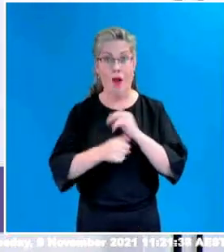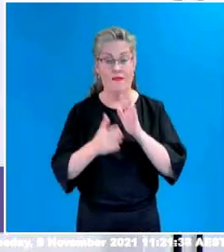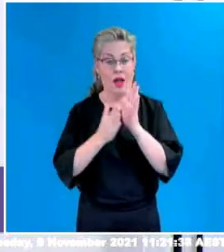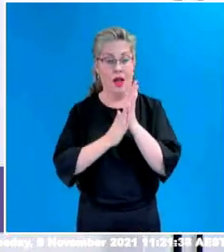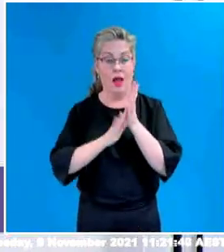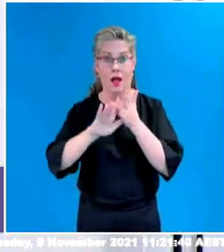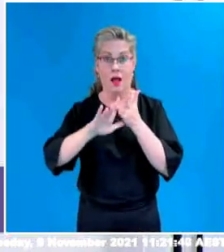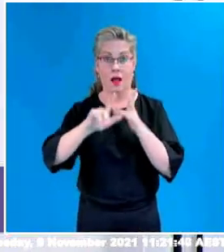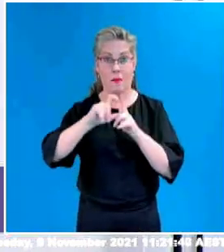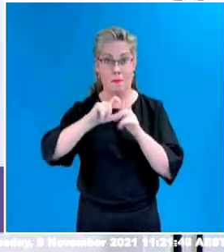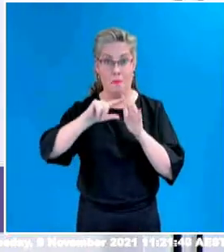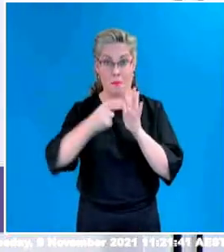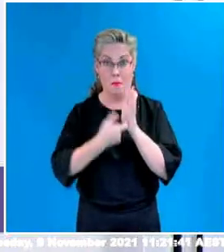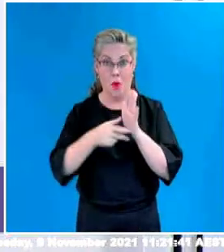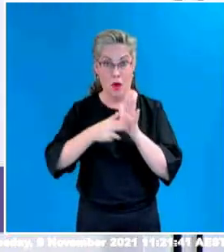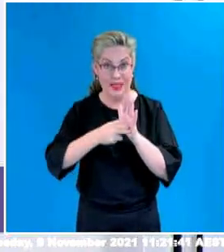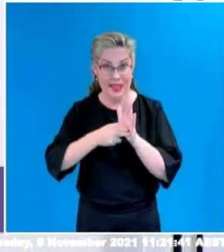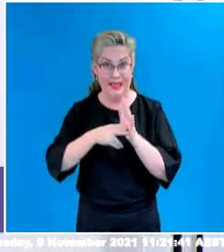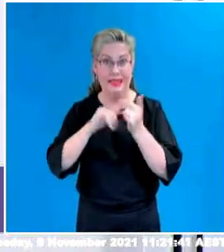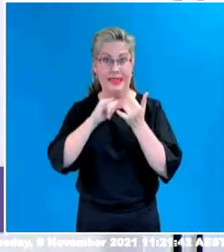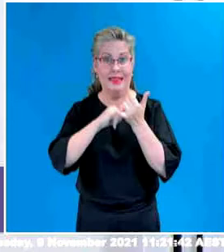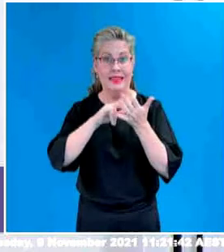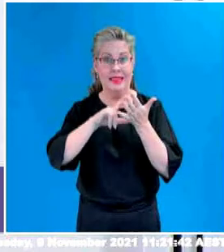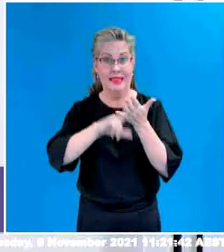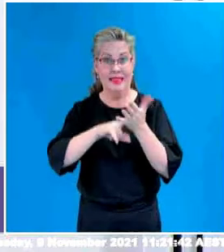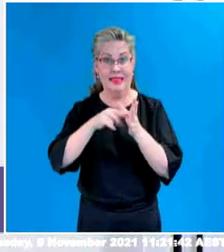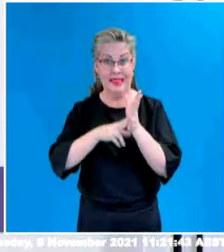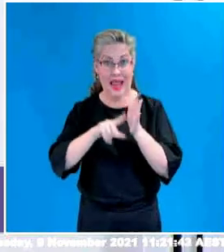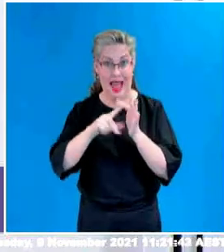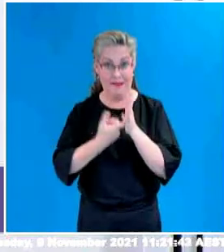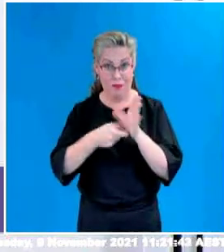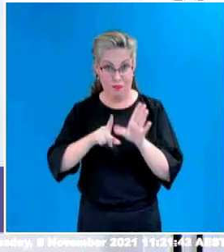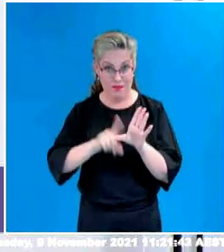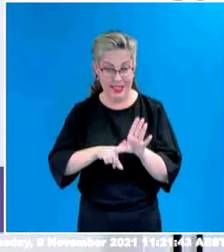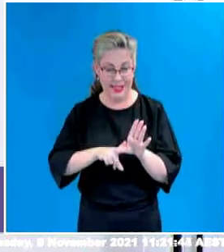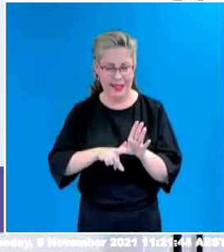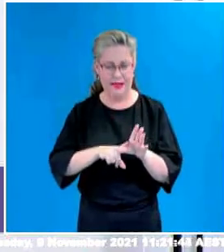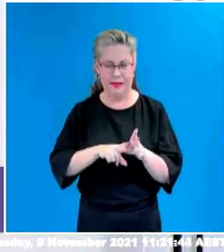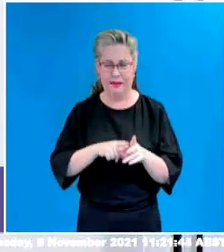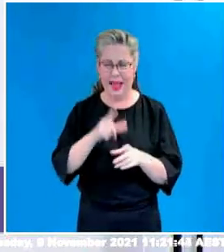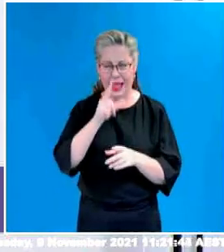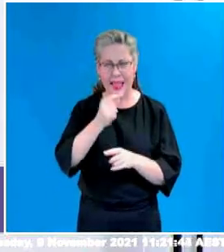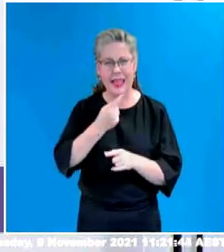to the approach to business and its impact on human rights.